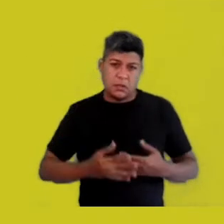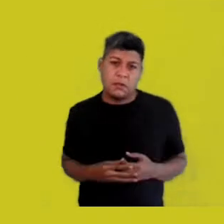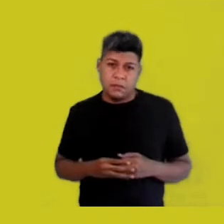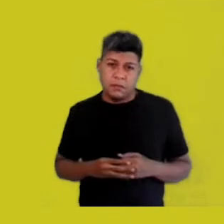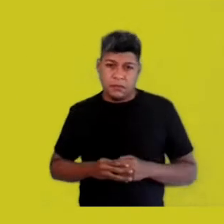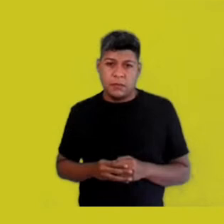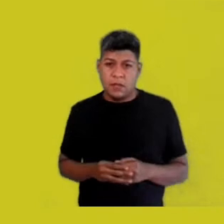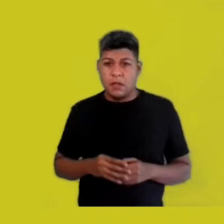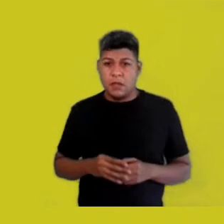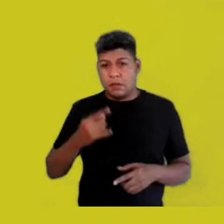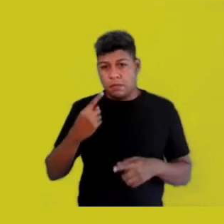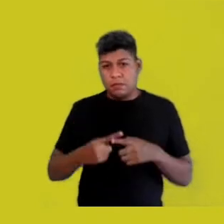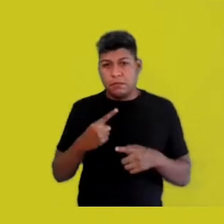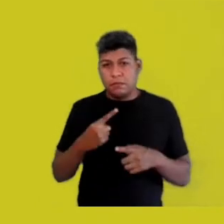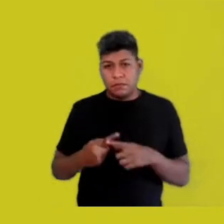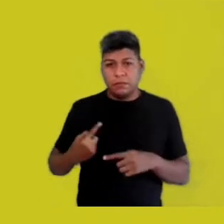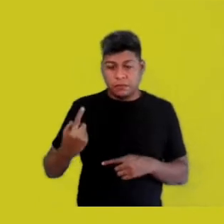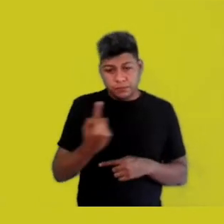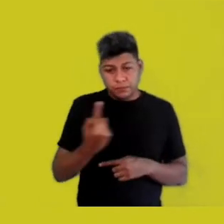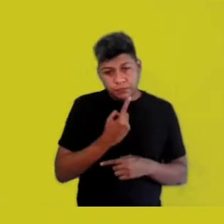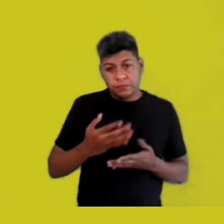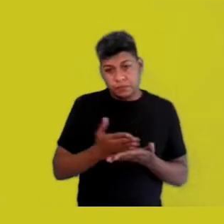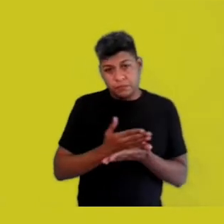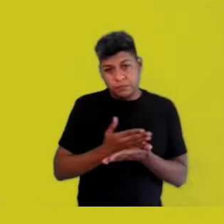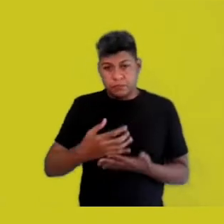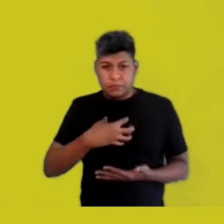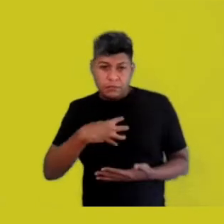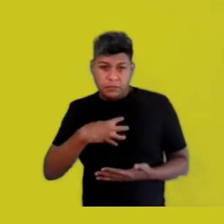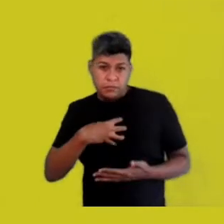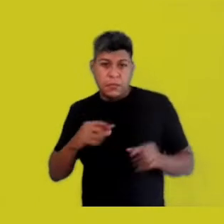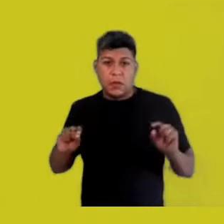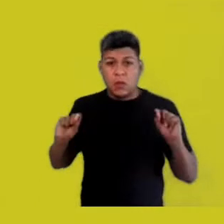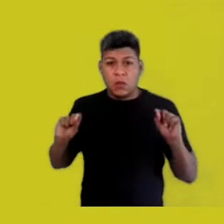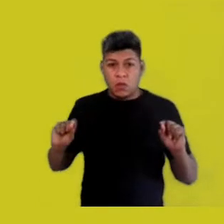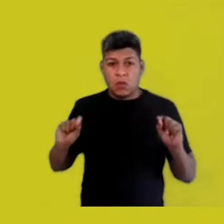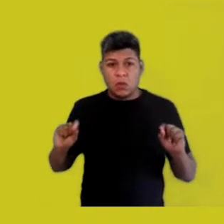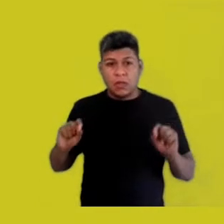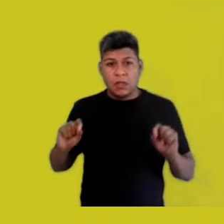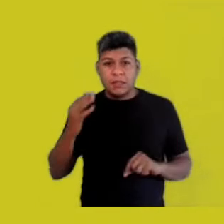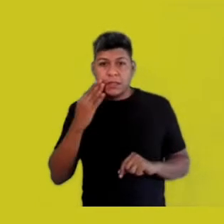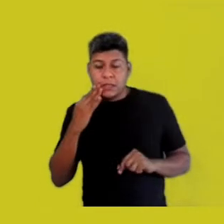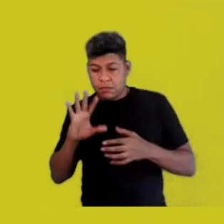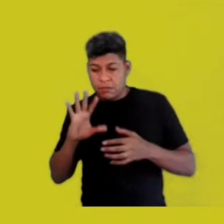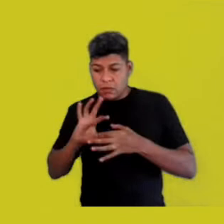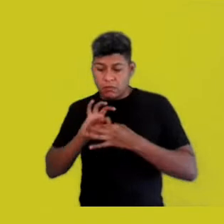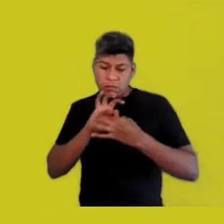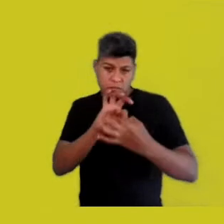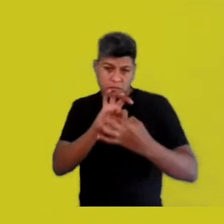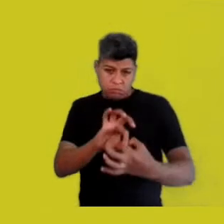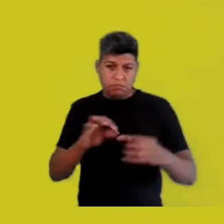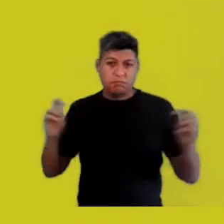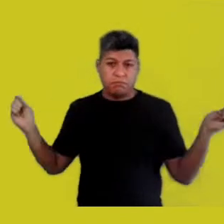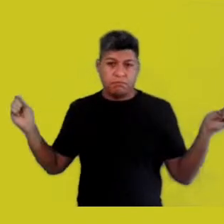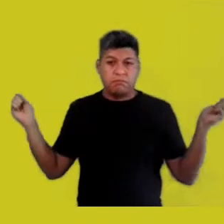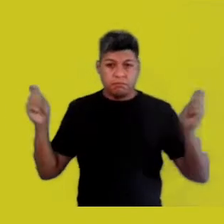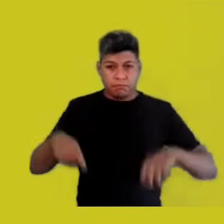for having somehow, under these pandemic conditions,